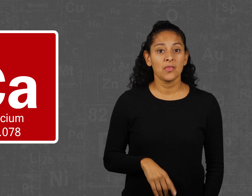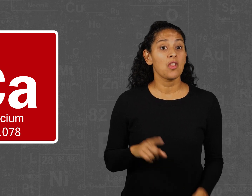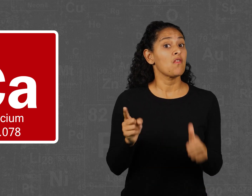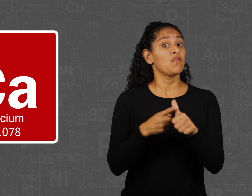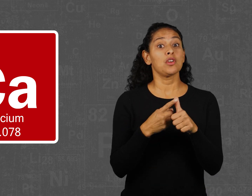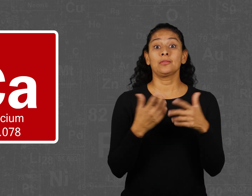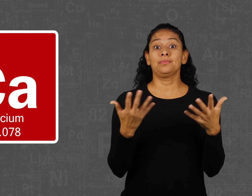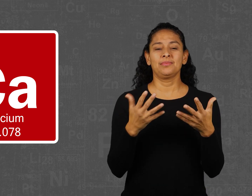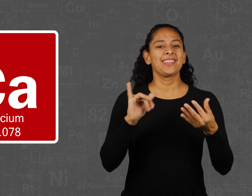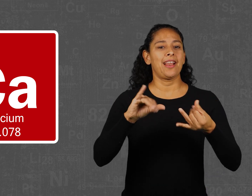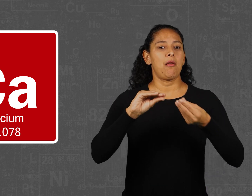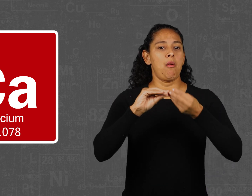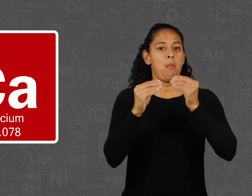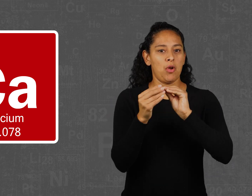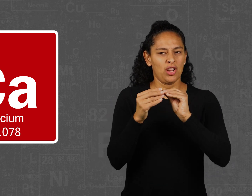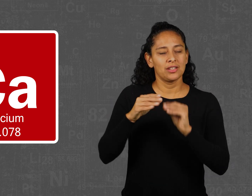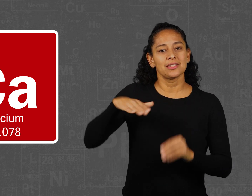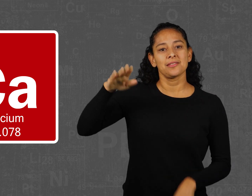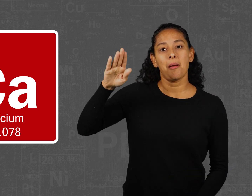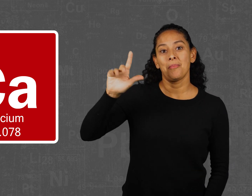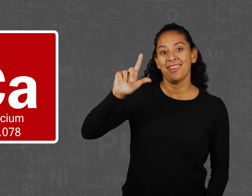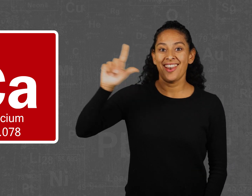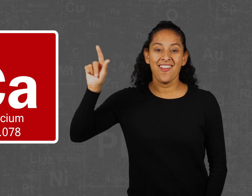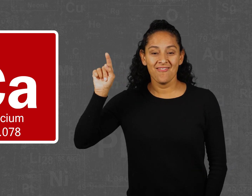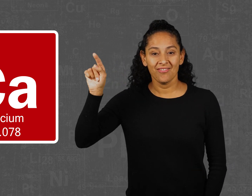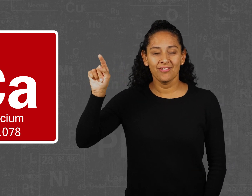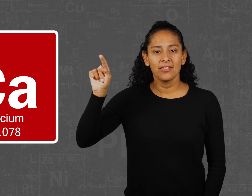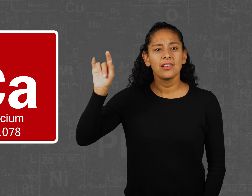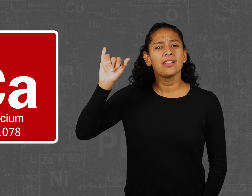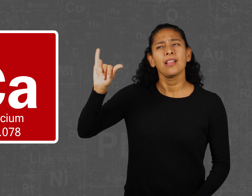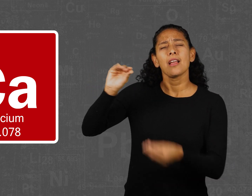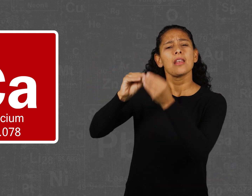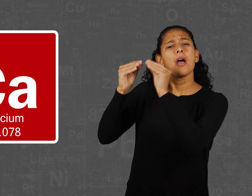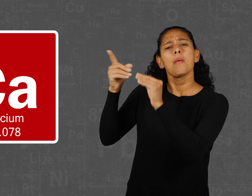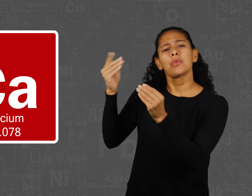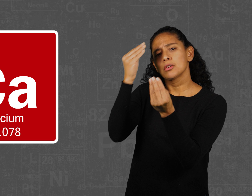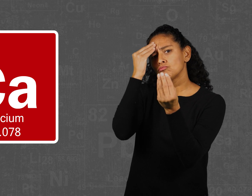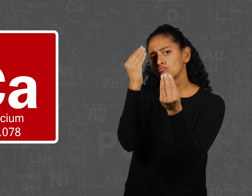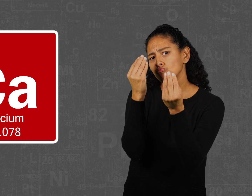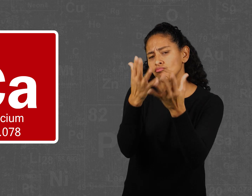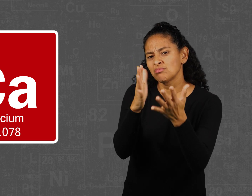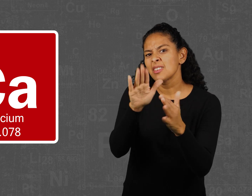First you have the number in the top left.